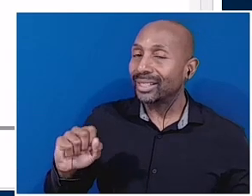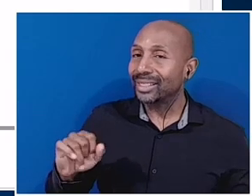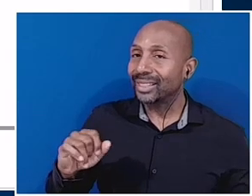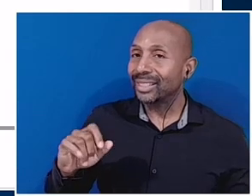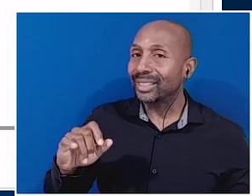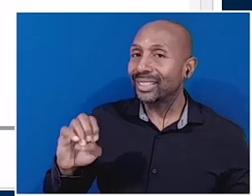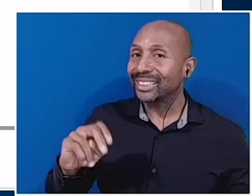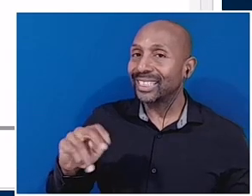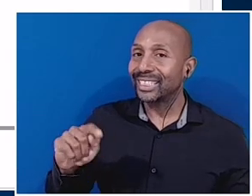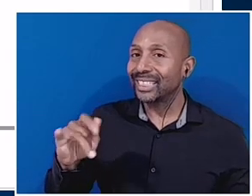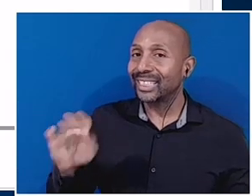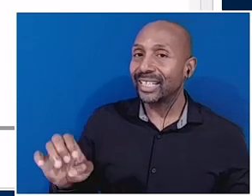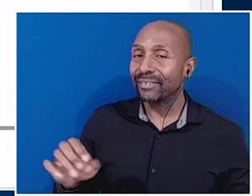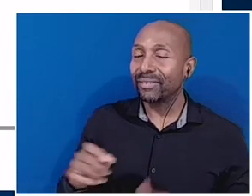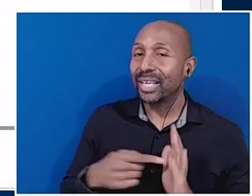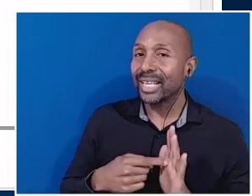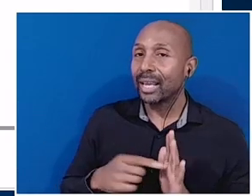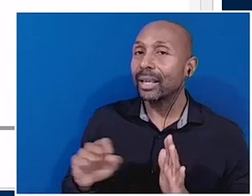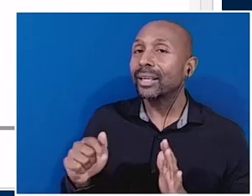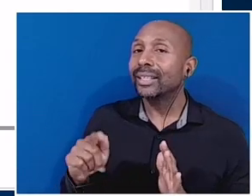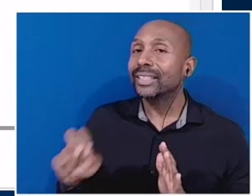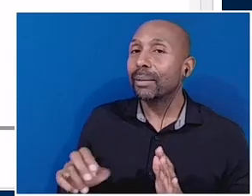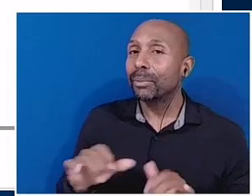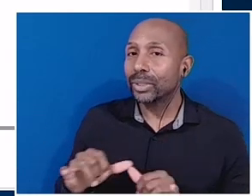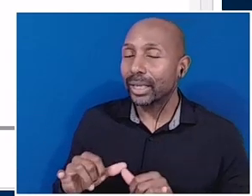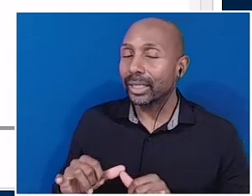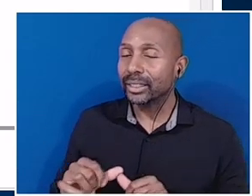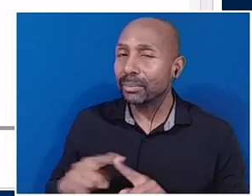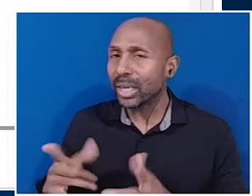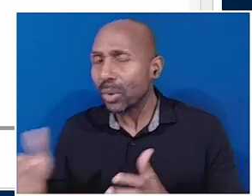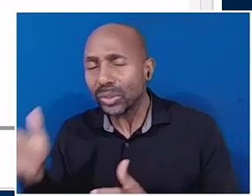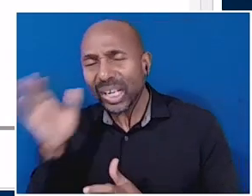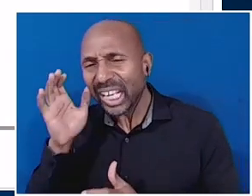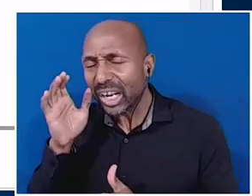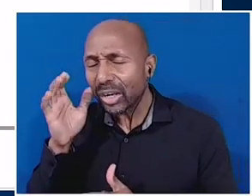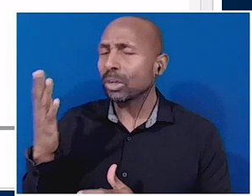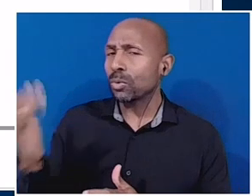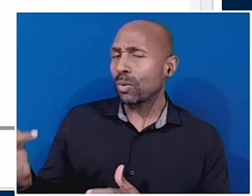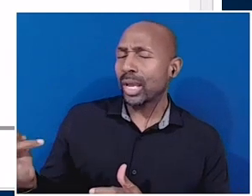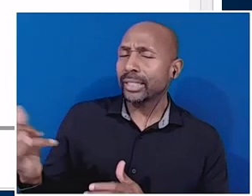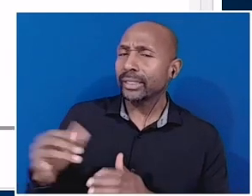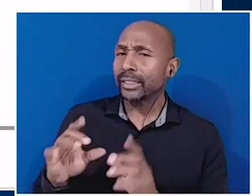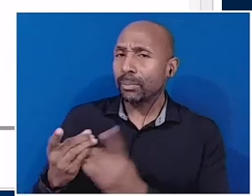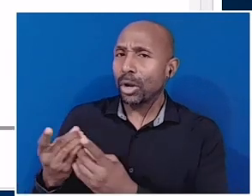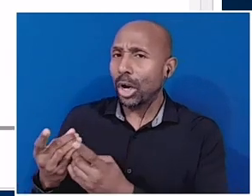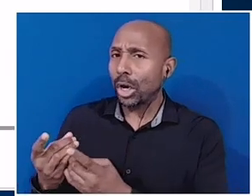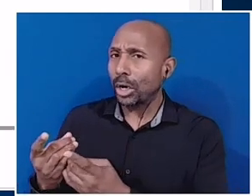Department's rationale for not hearing those proposed changes, too.